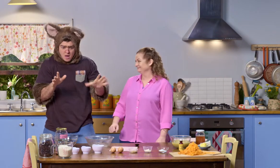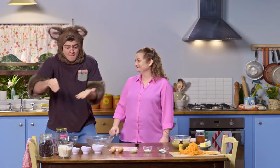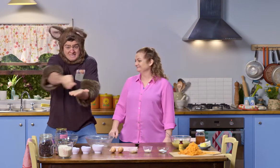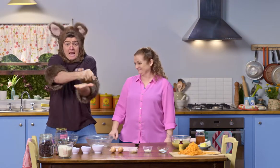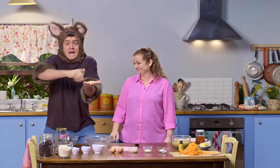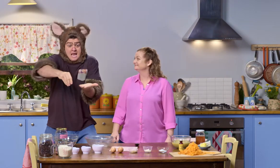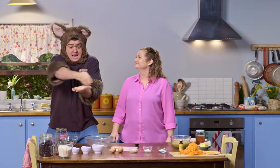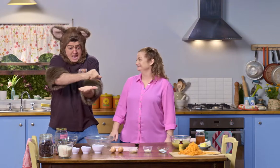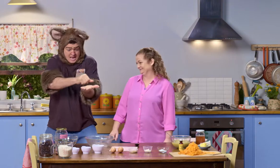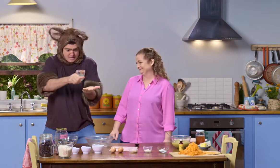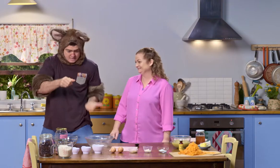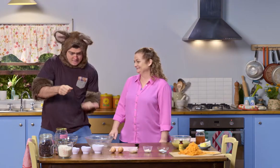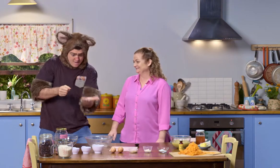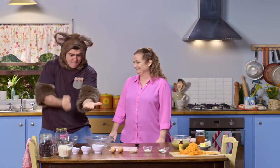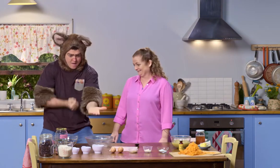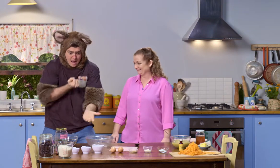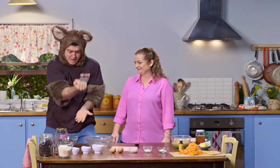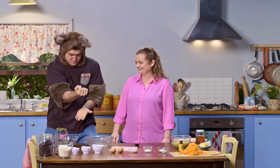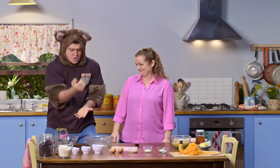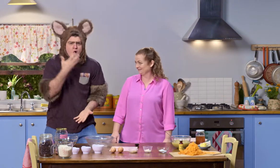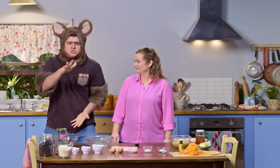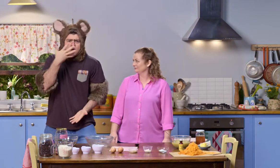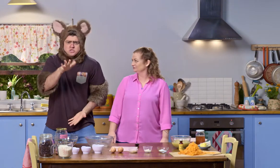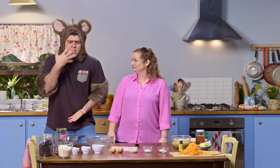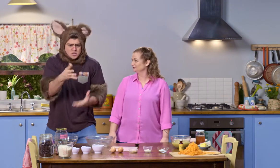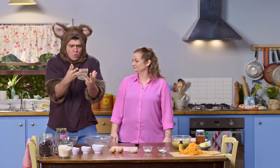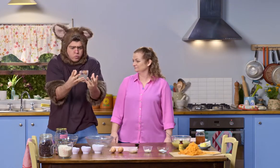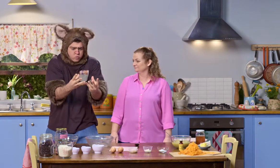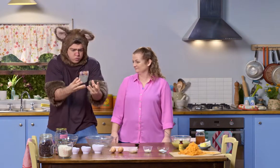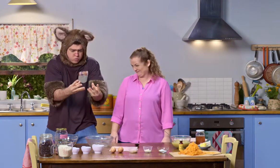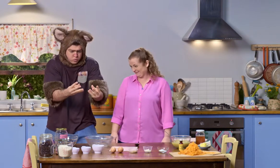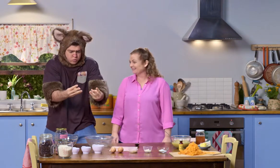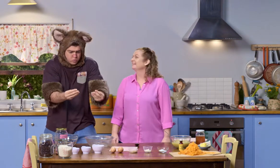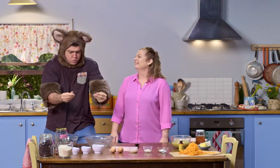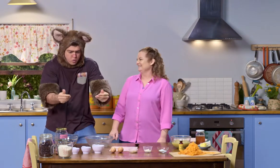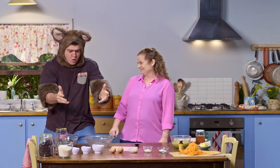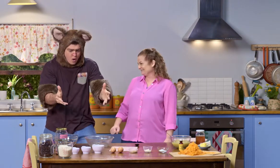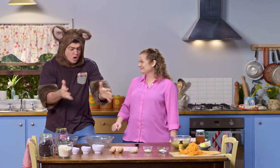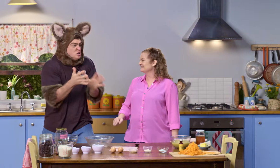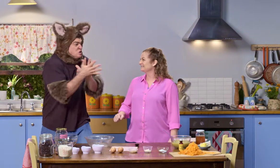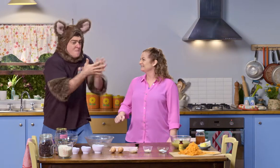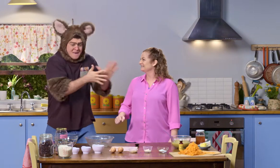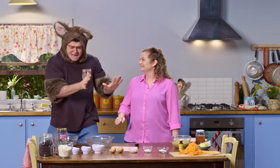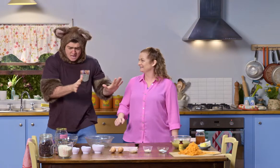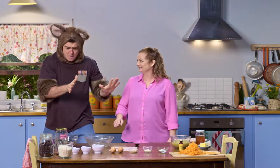You put cheese on a pizza and put it into the oven, when it gets nice and hot, the cheese melts.